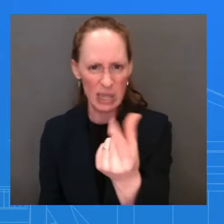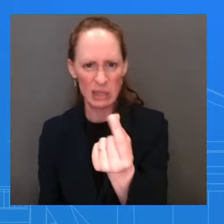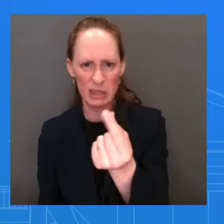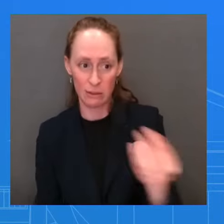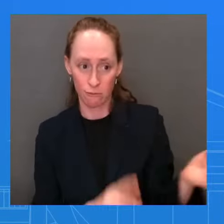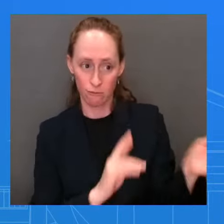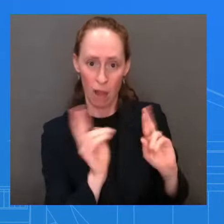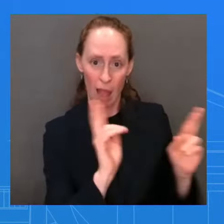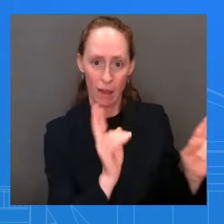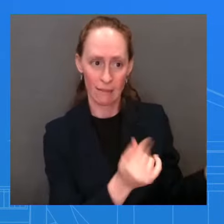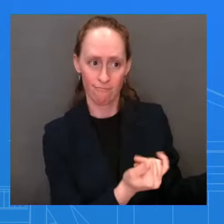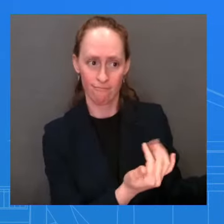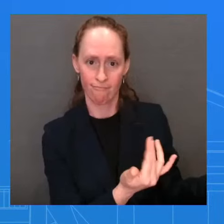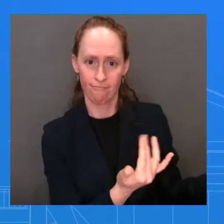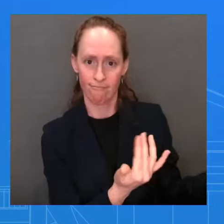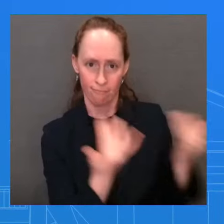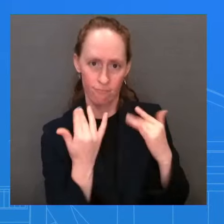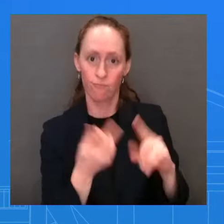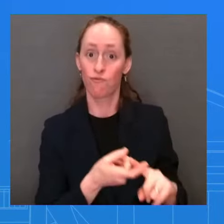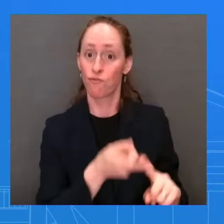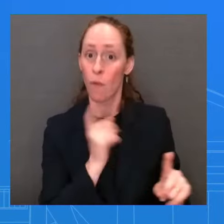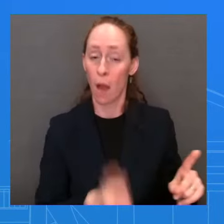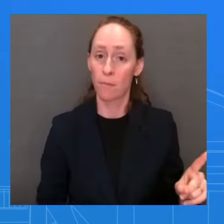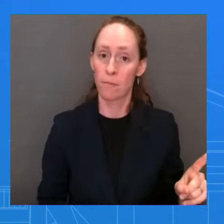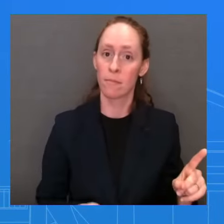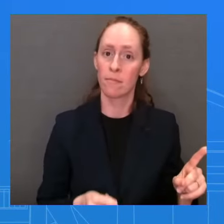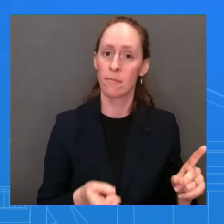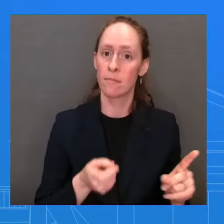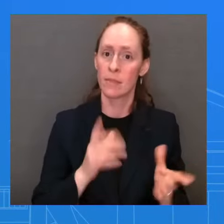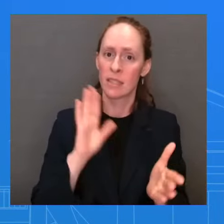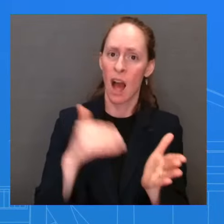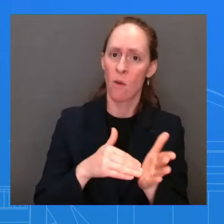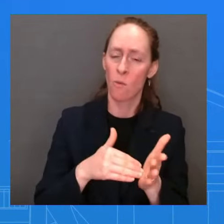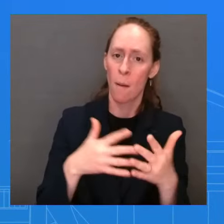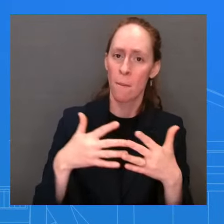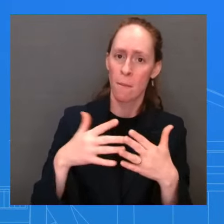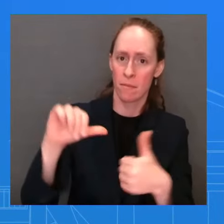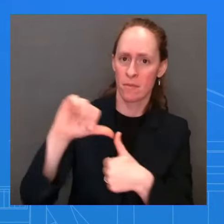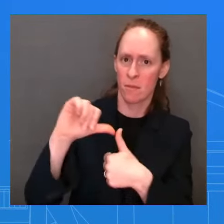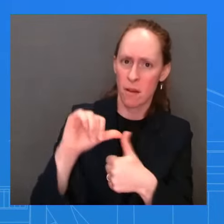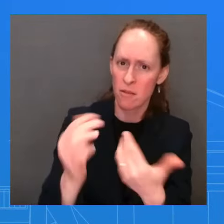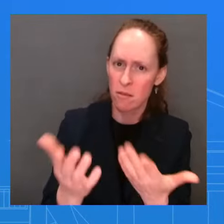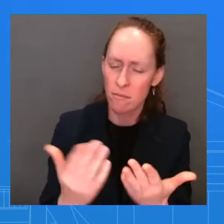Ms. Jean-Pierre: So the State Department and the Department of Homeland Security will have more to share soon. As you know, the Department of Homeland Security